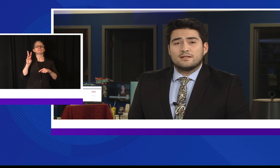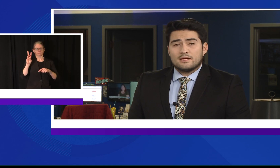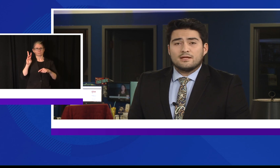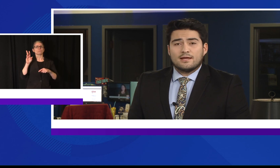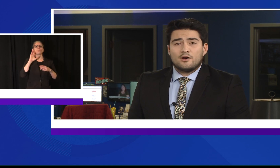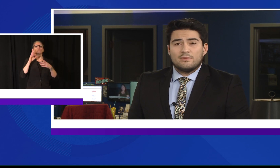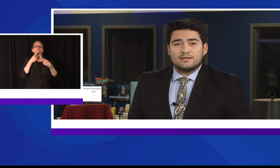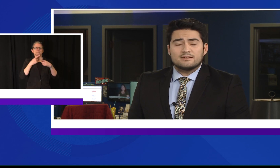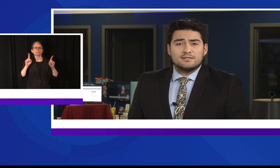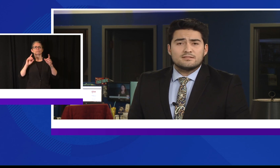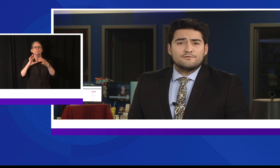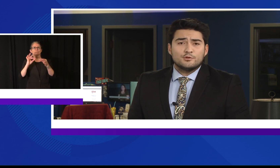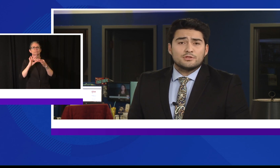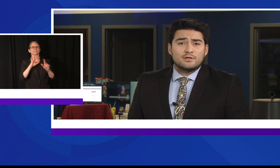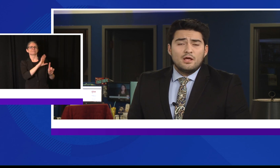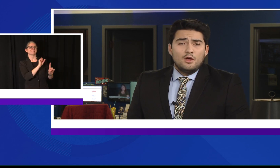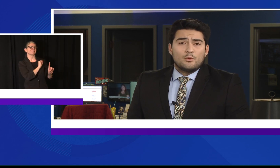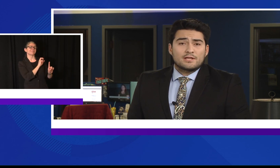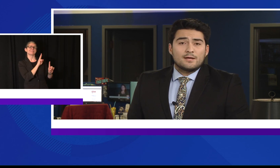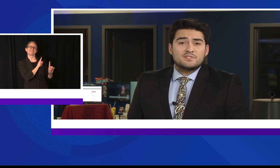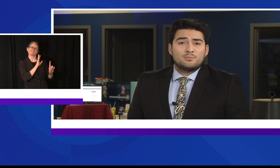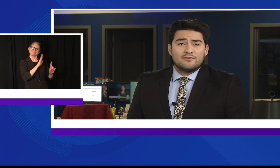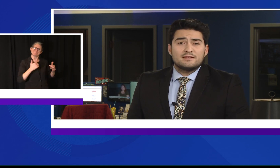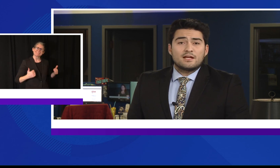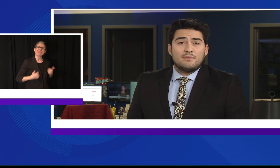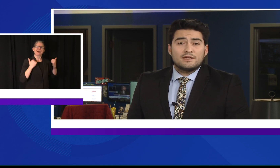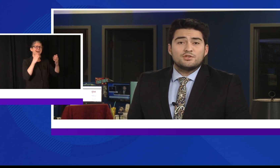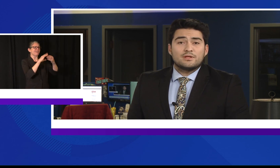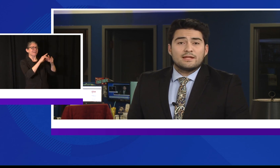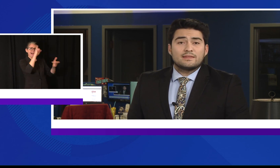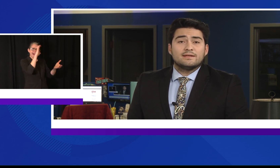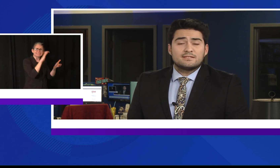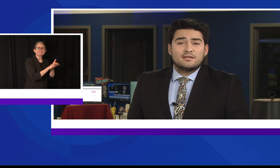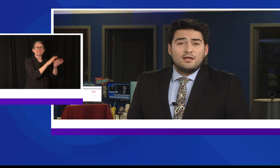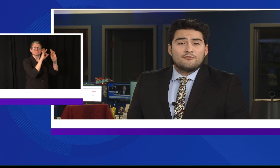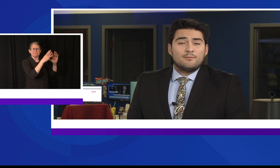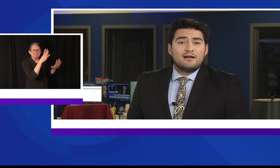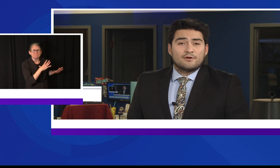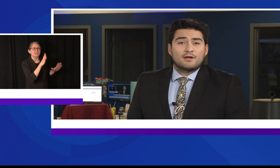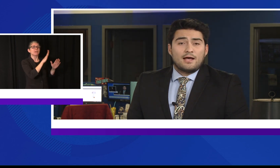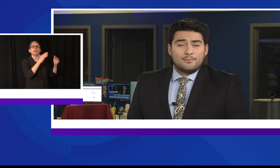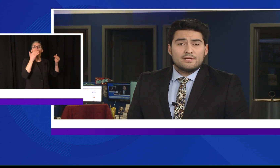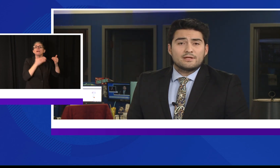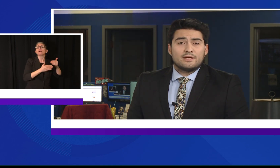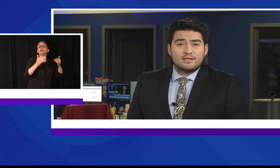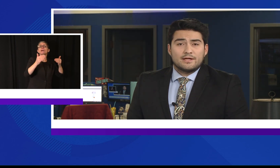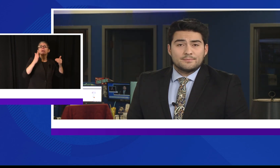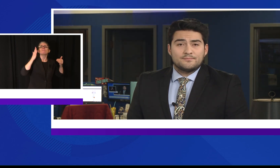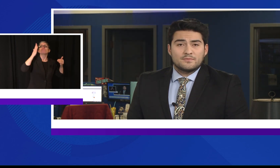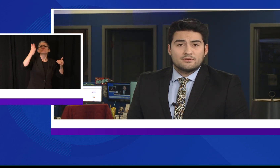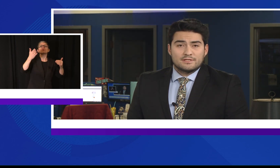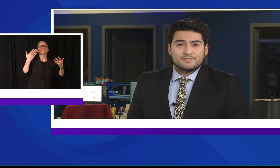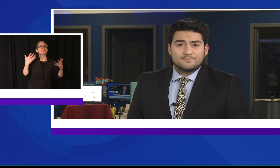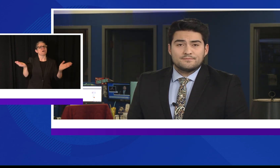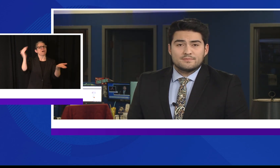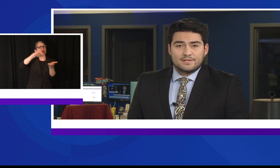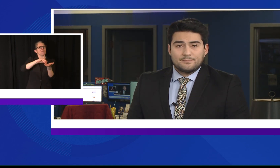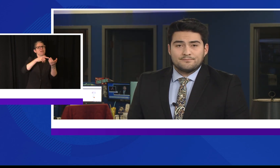Vella and how Megan sees the future when it comes to preventing a mass shooting like this from ever happening again. Chris Sam